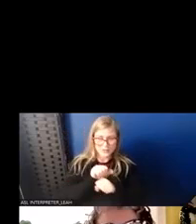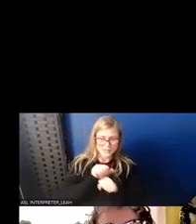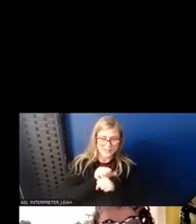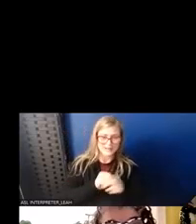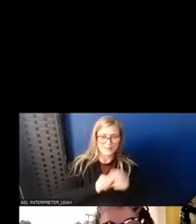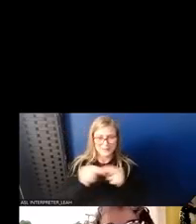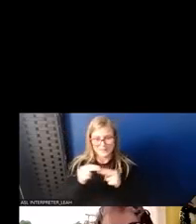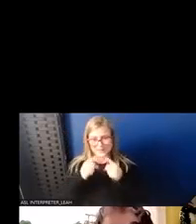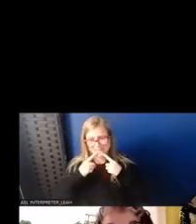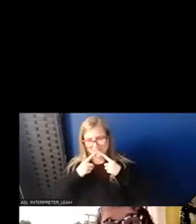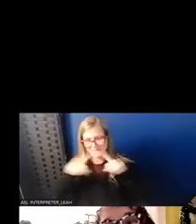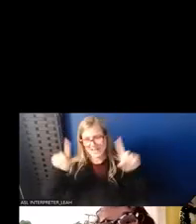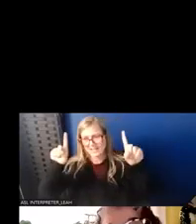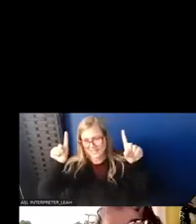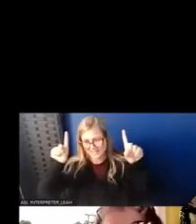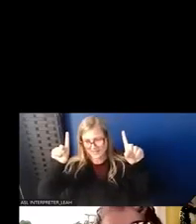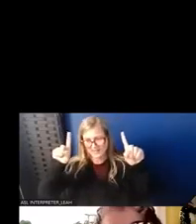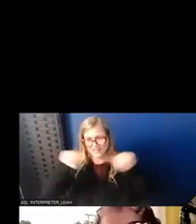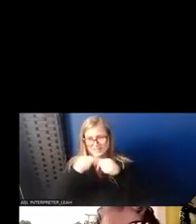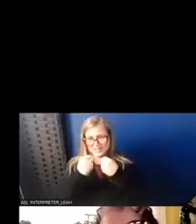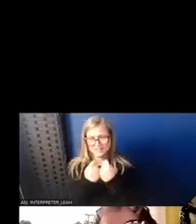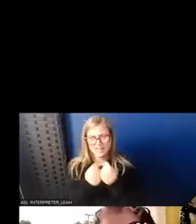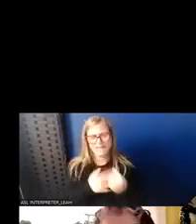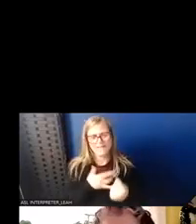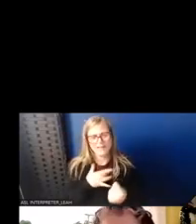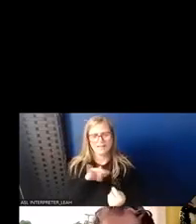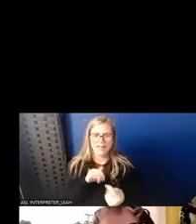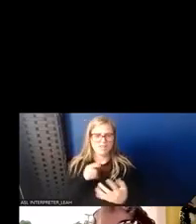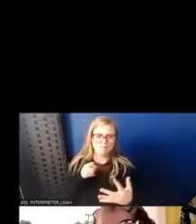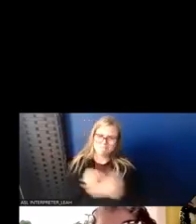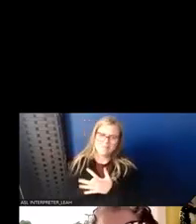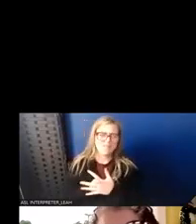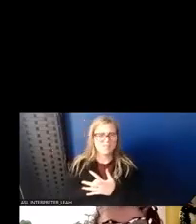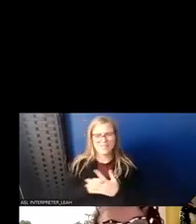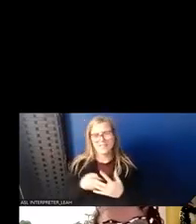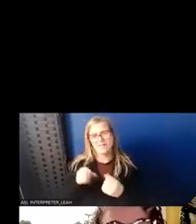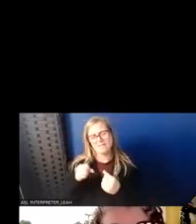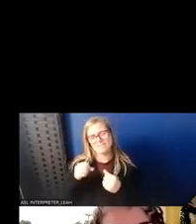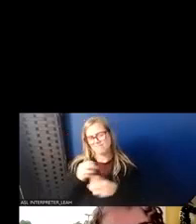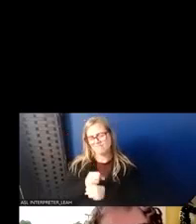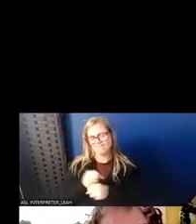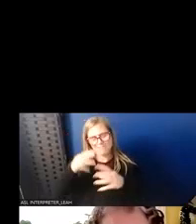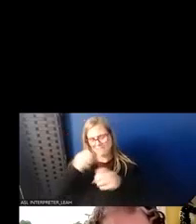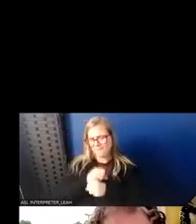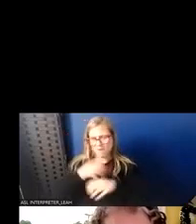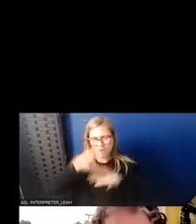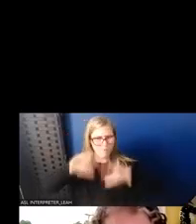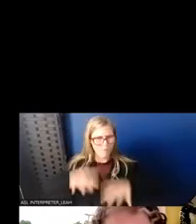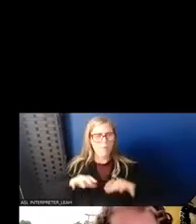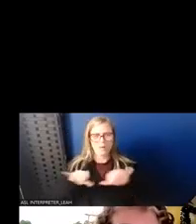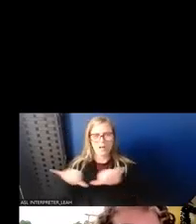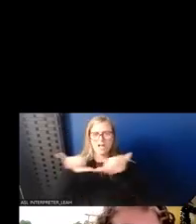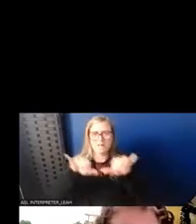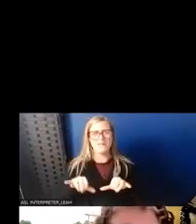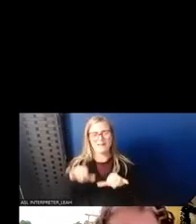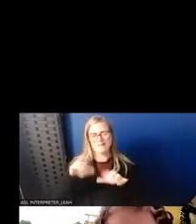And I feel like you were myth busting some of the common misconceptions. So I know I'm going to be using these myself.